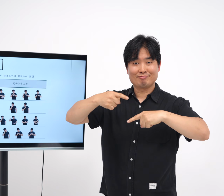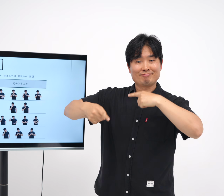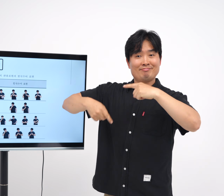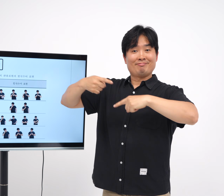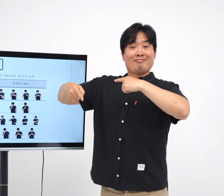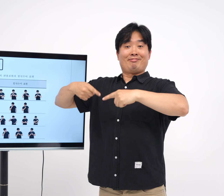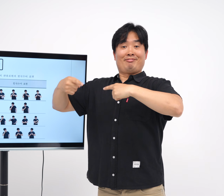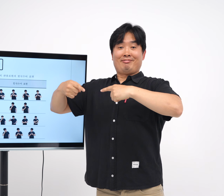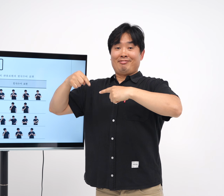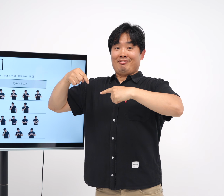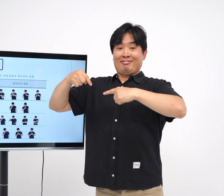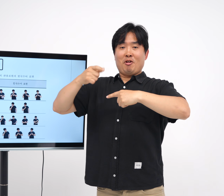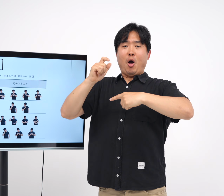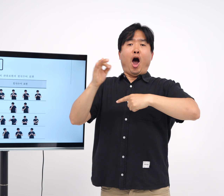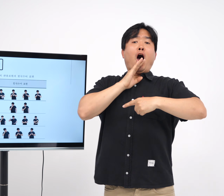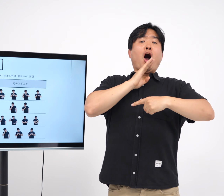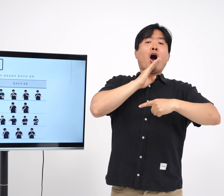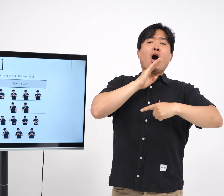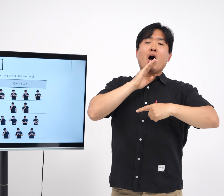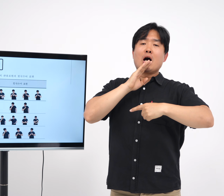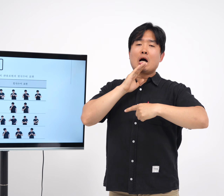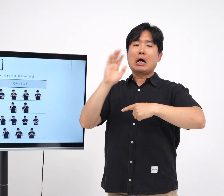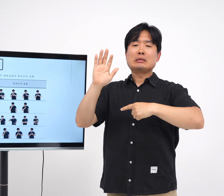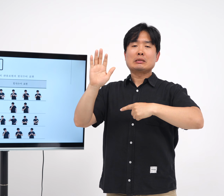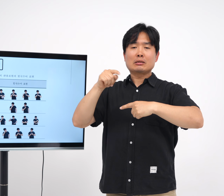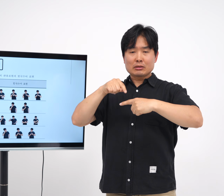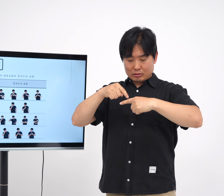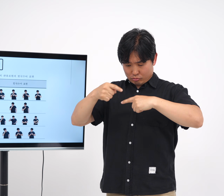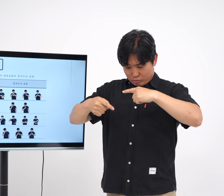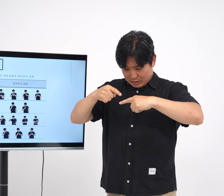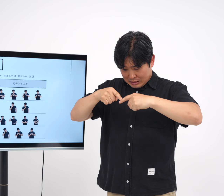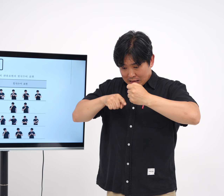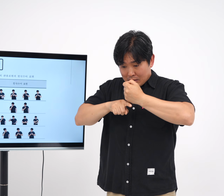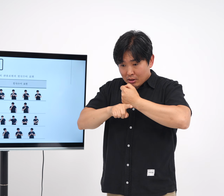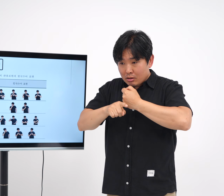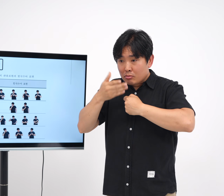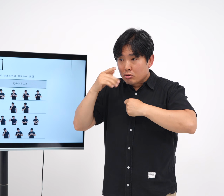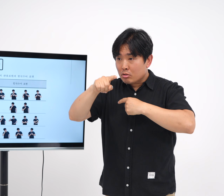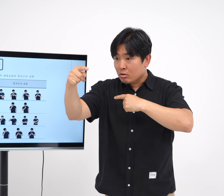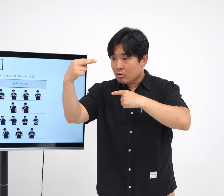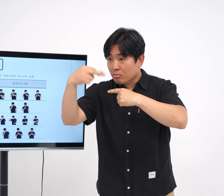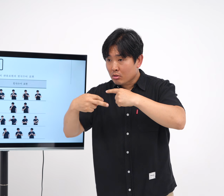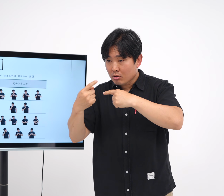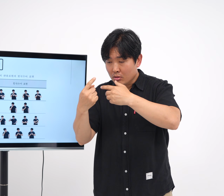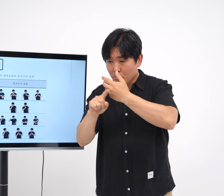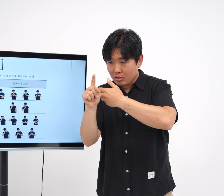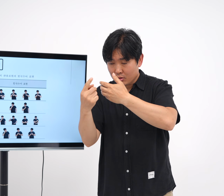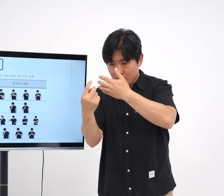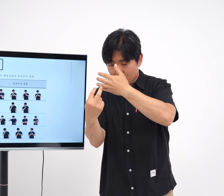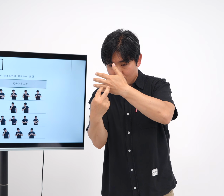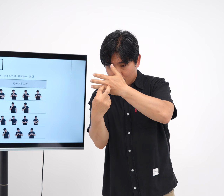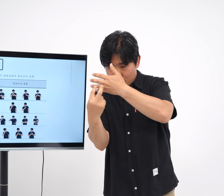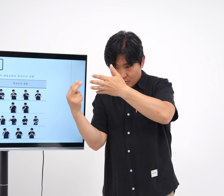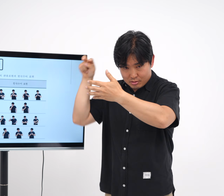it does not necessarily mean that they are idiomatic sign words. Even if Korean idiomatic expressions are expressed together,